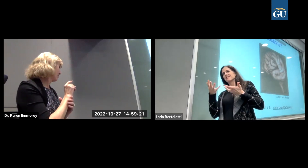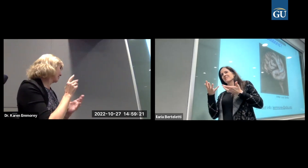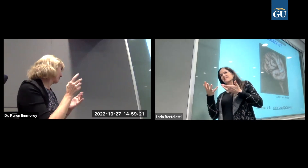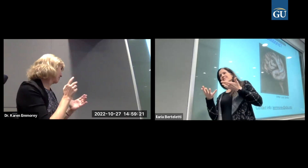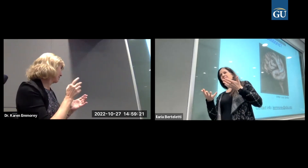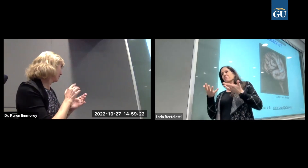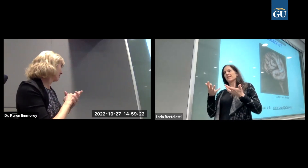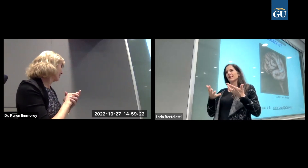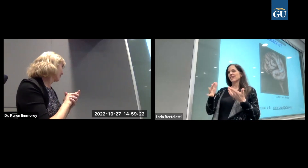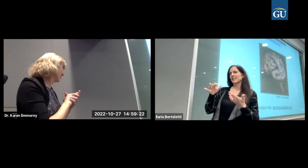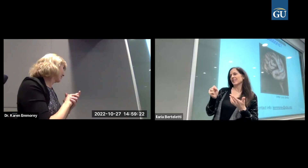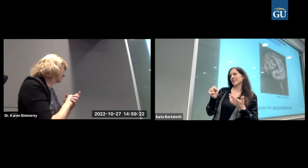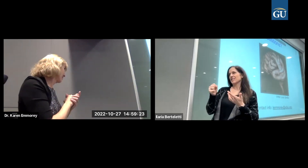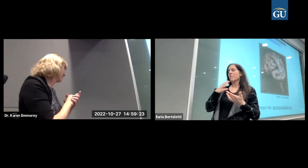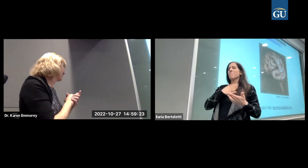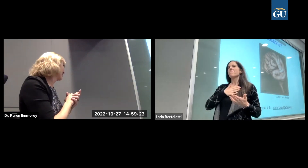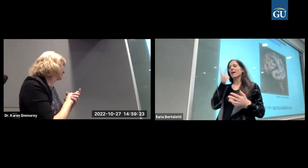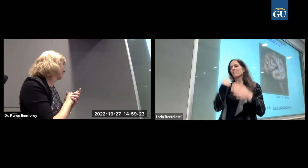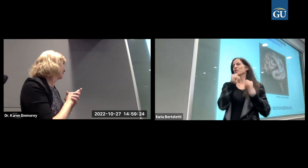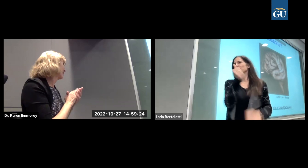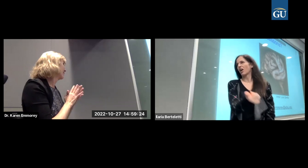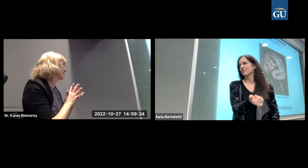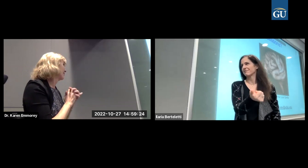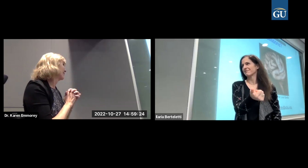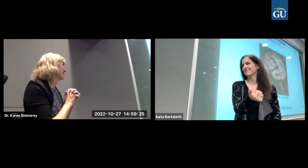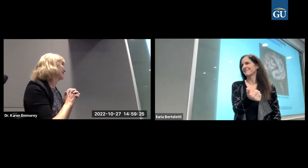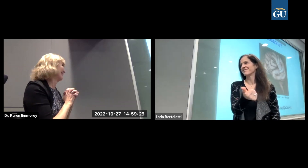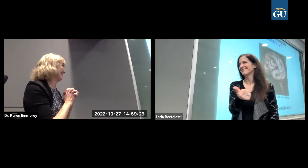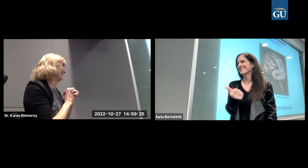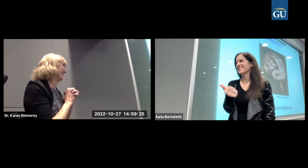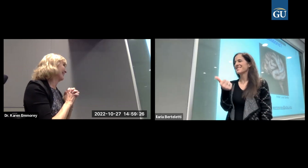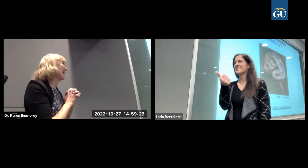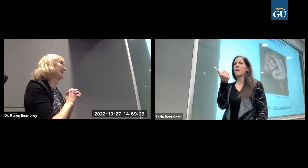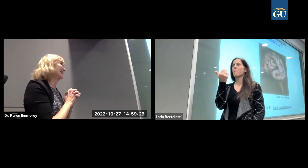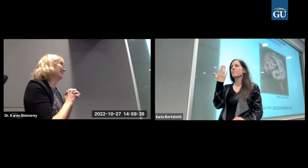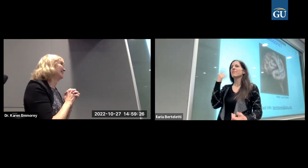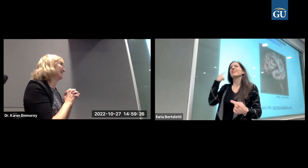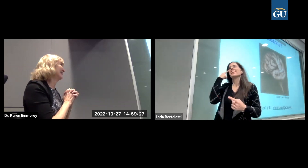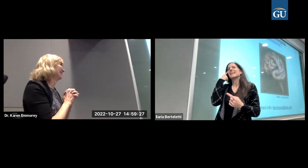a lot of knowledge in terms of bilingual research and study, specifically